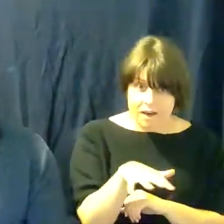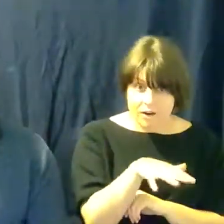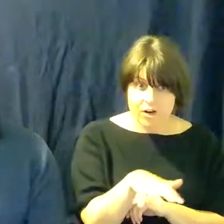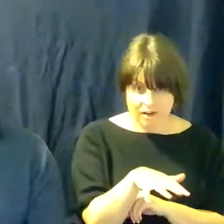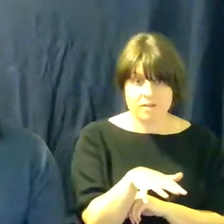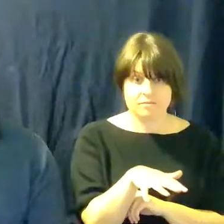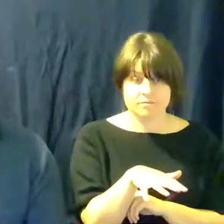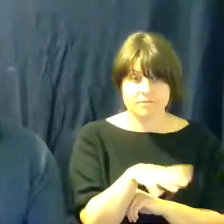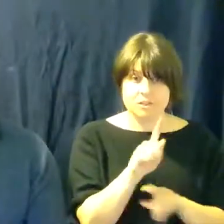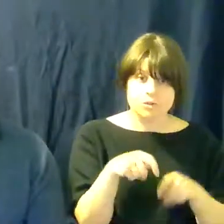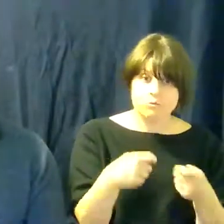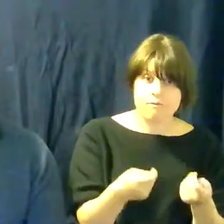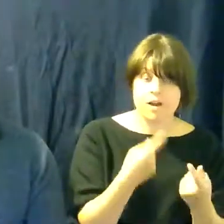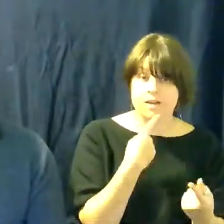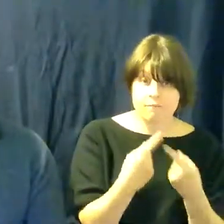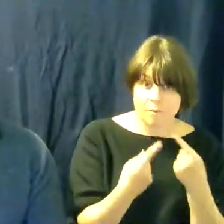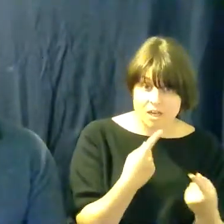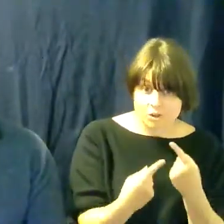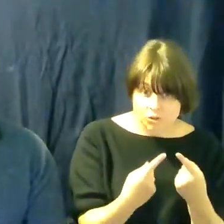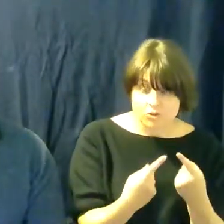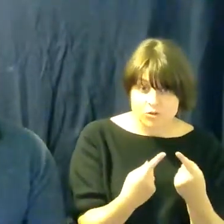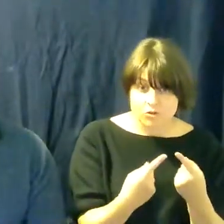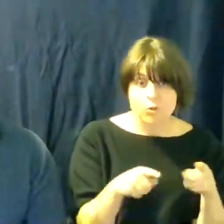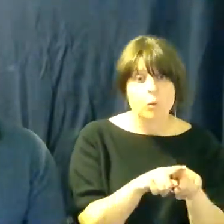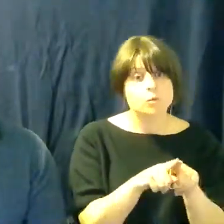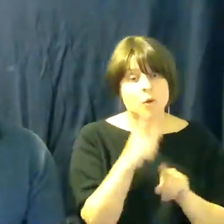and the deafblind informatioDeafblind Information Hub. One